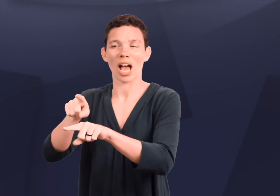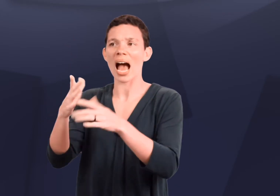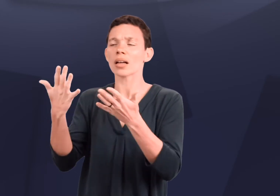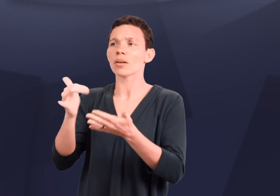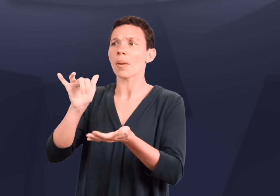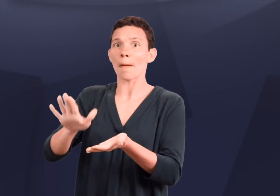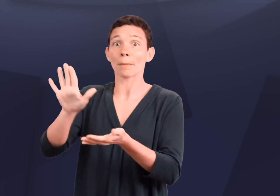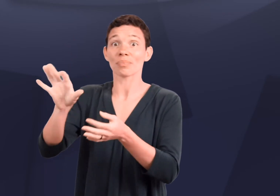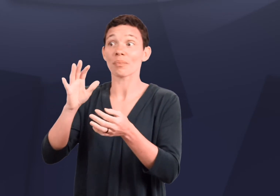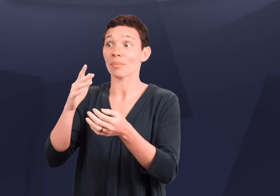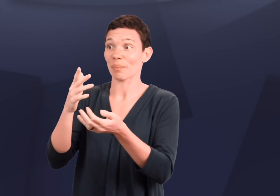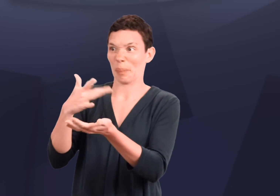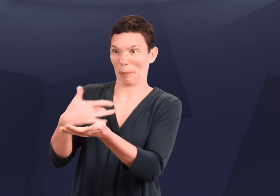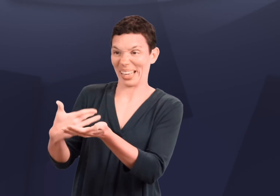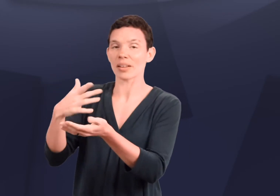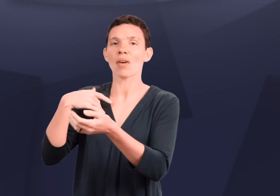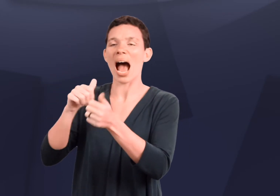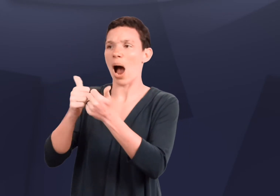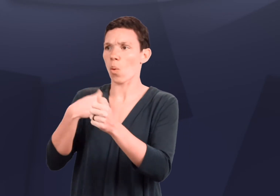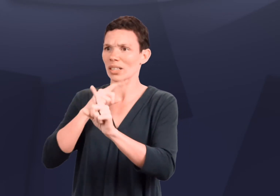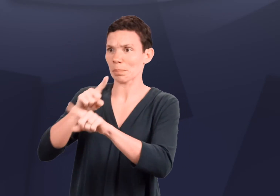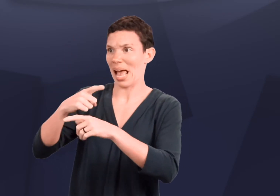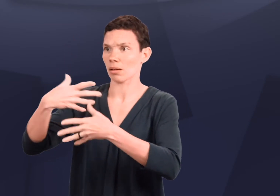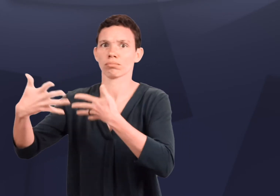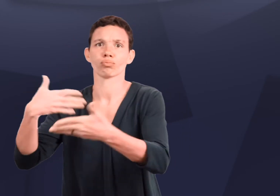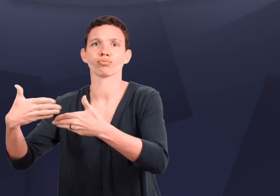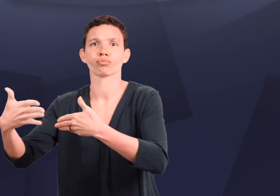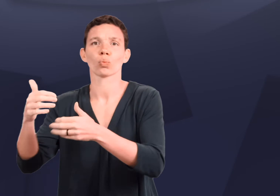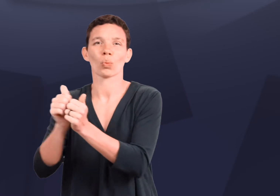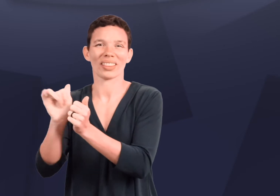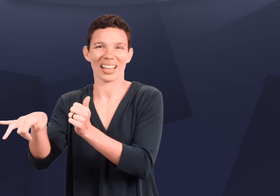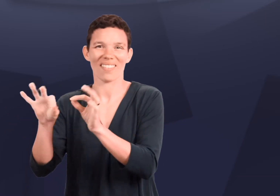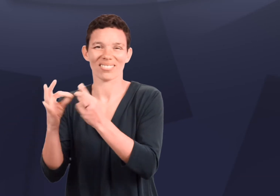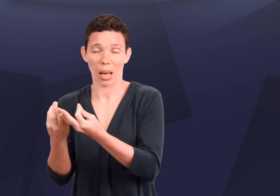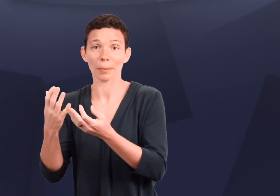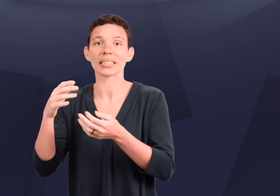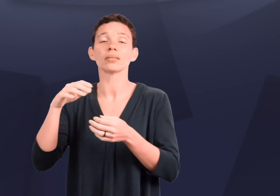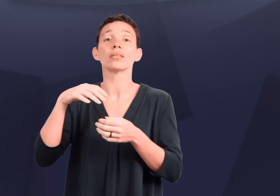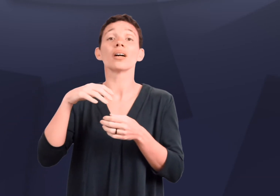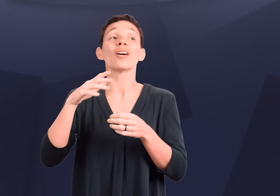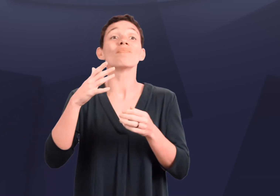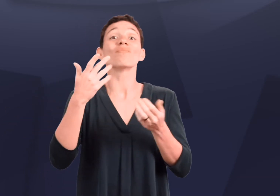In one way, it may help us respond quickly when working with a family; however,